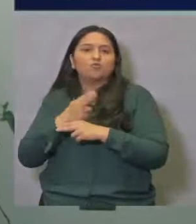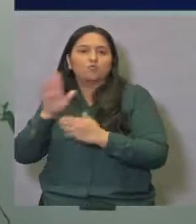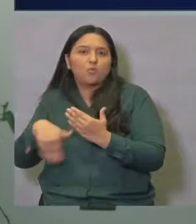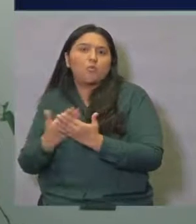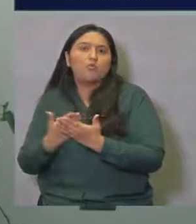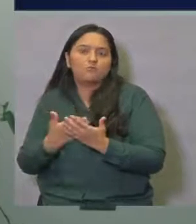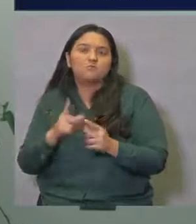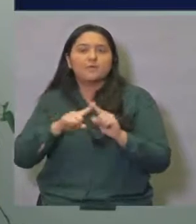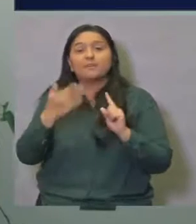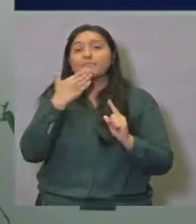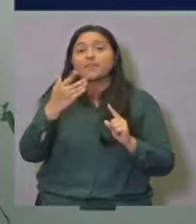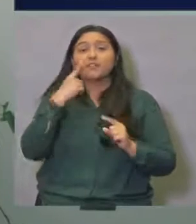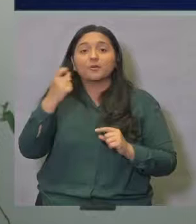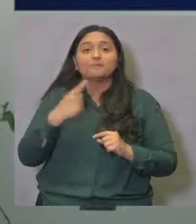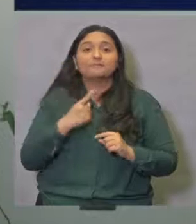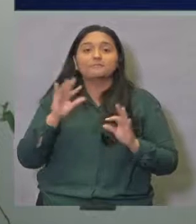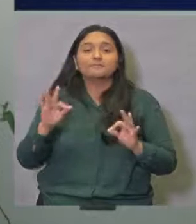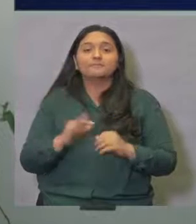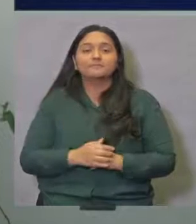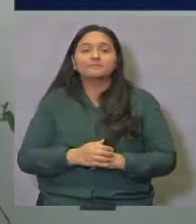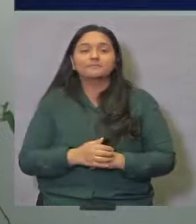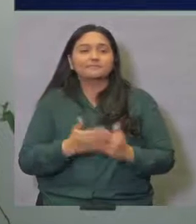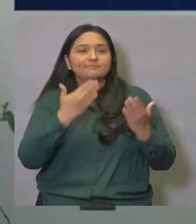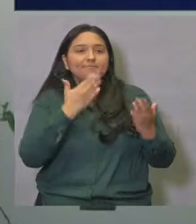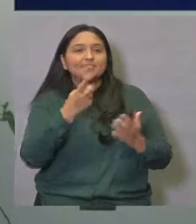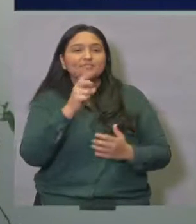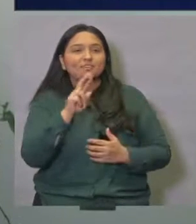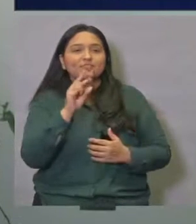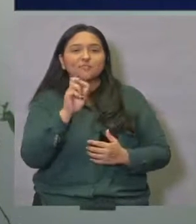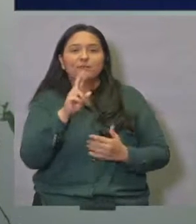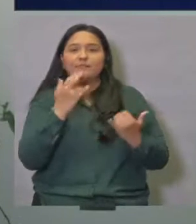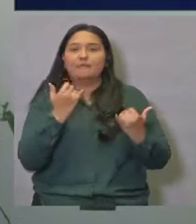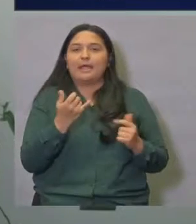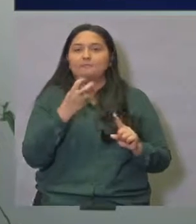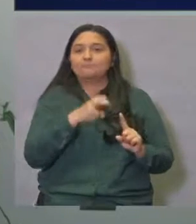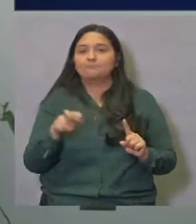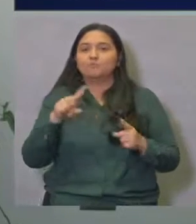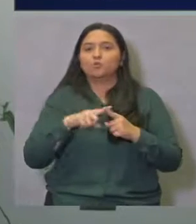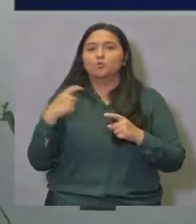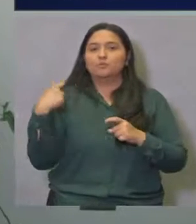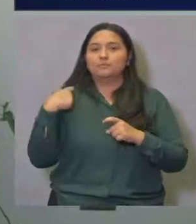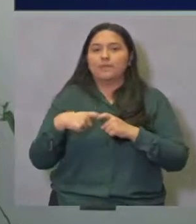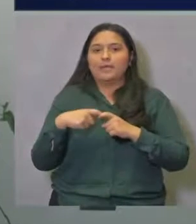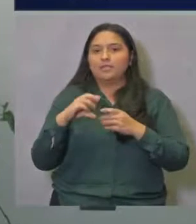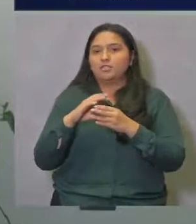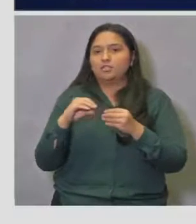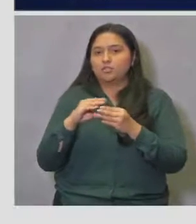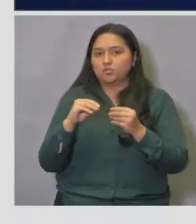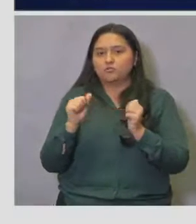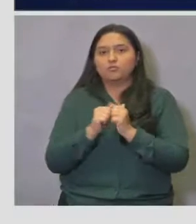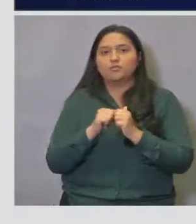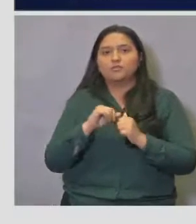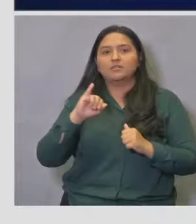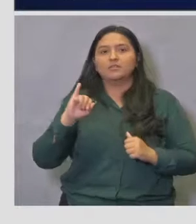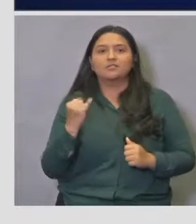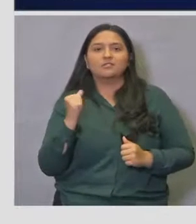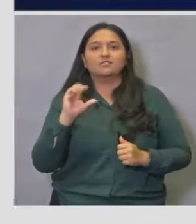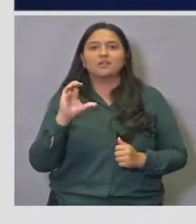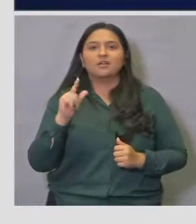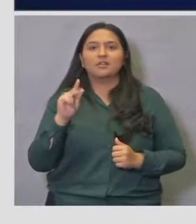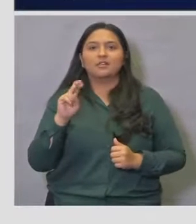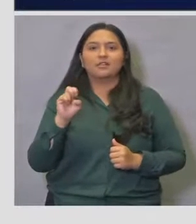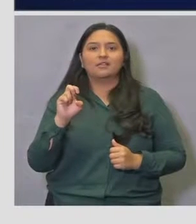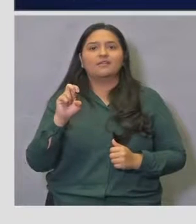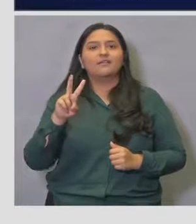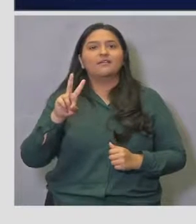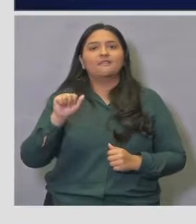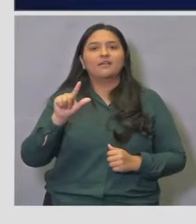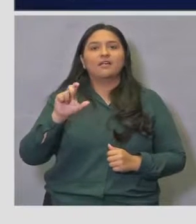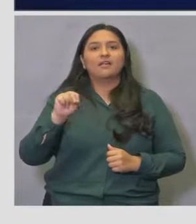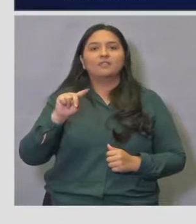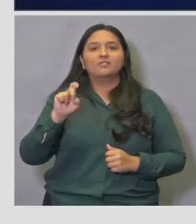E E ENOFOF T D DAY NOT USING ALL